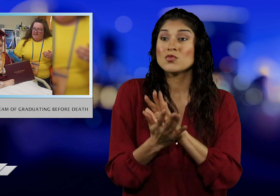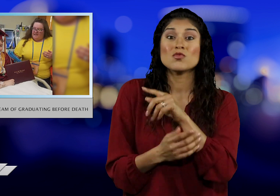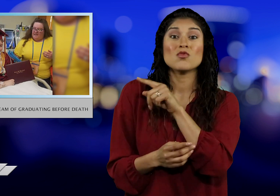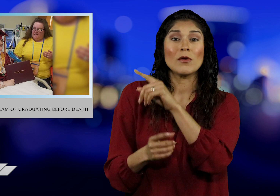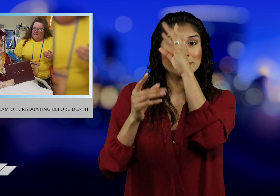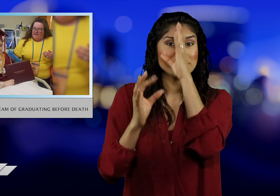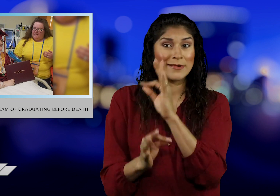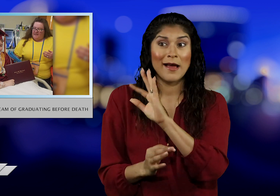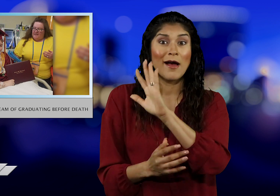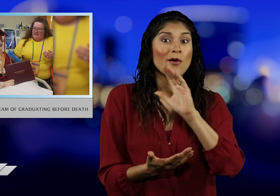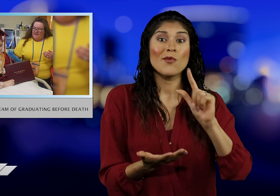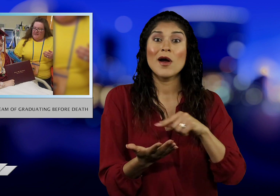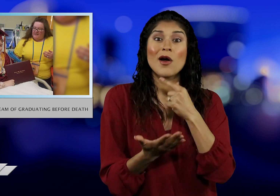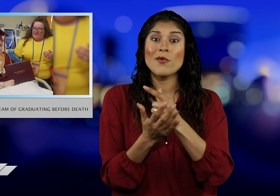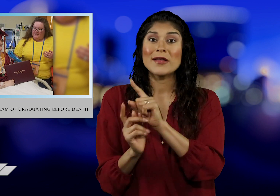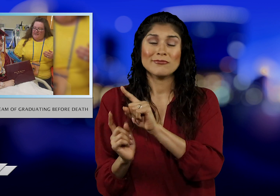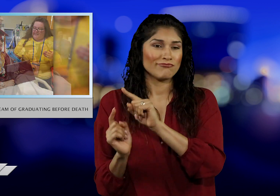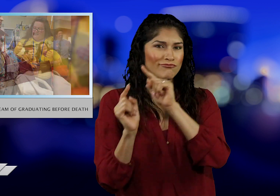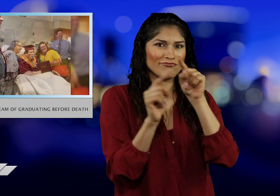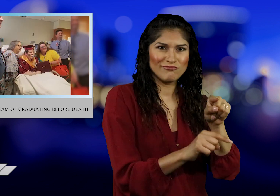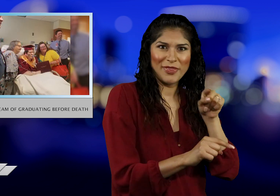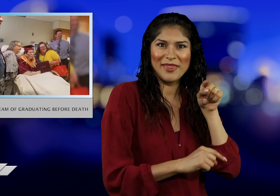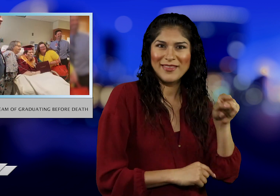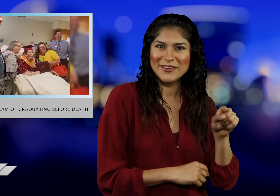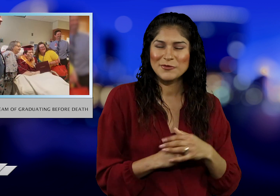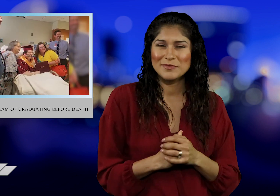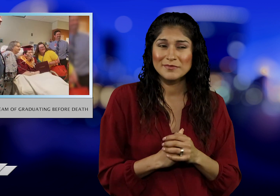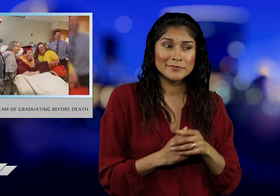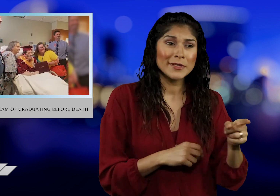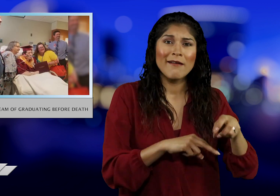school brought the graduation to him.